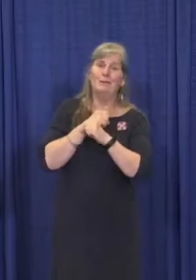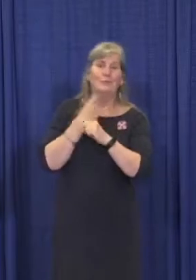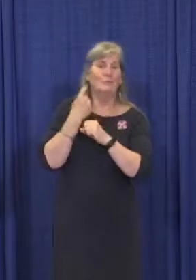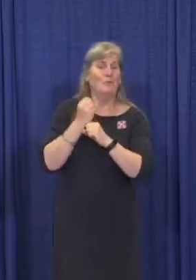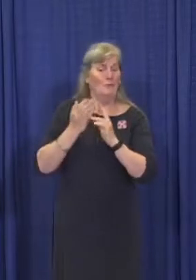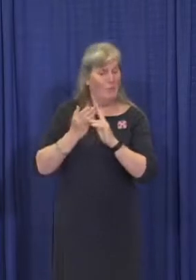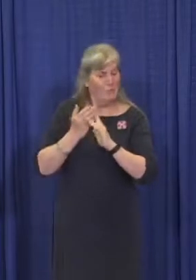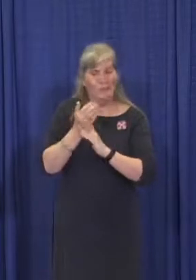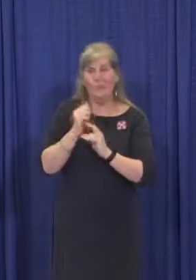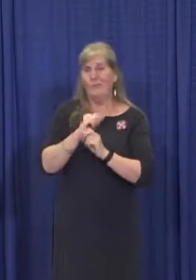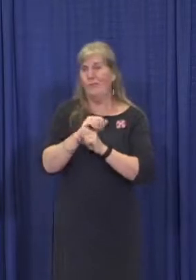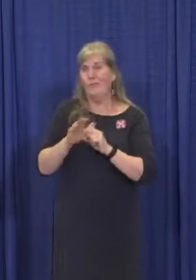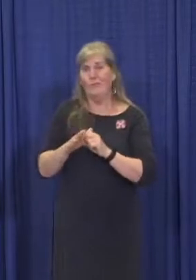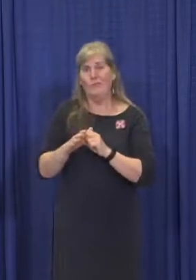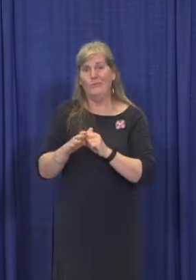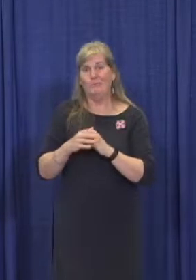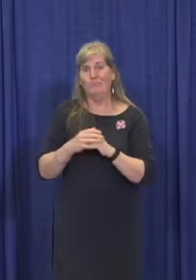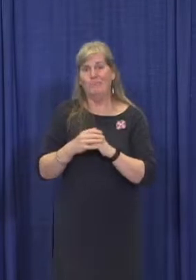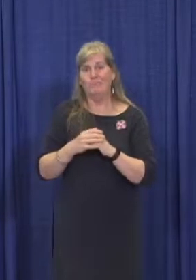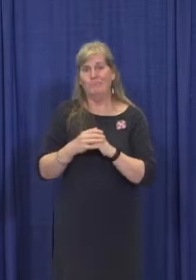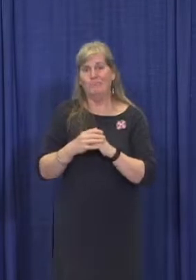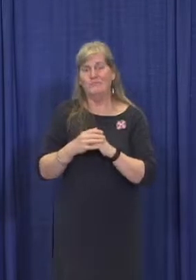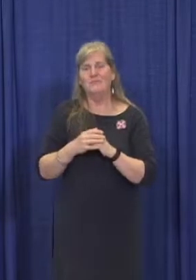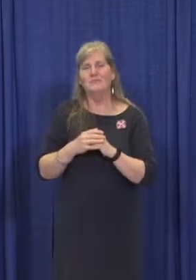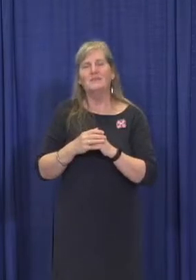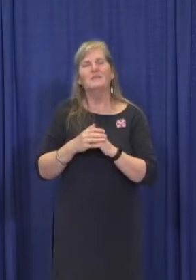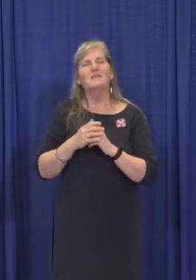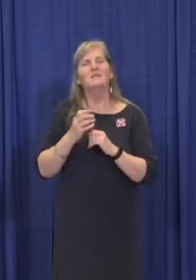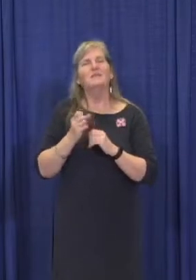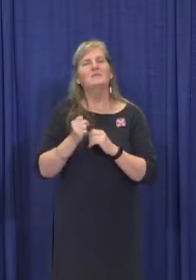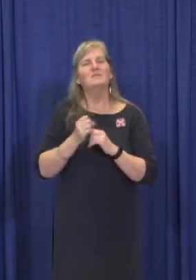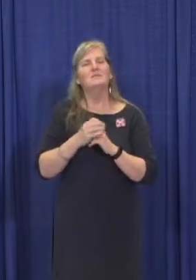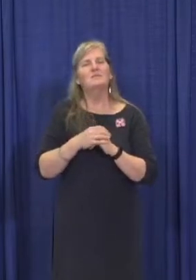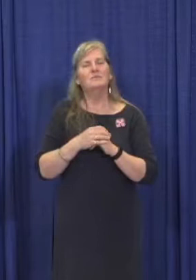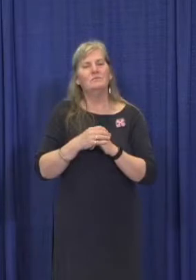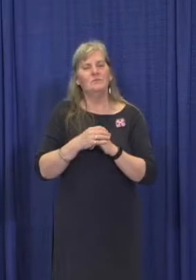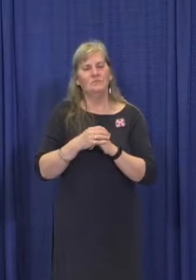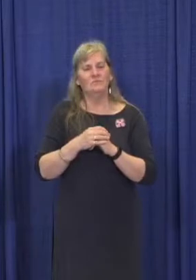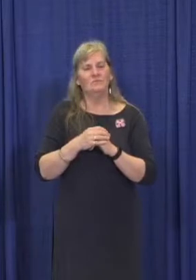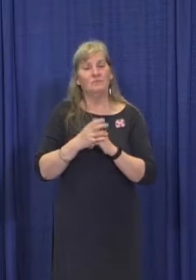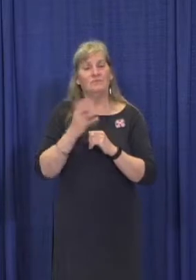have to get us out of this pandemic. Coupled with the amazing work